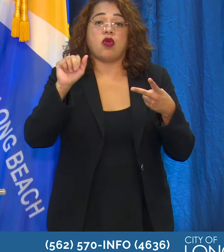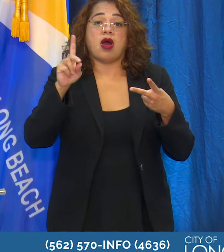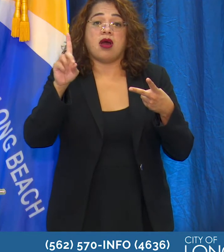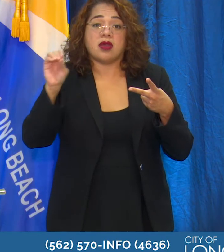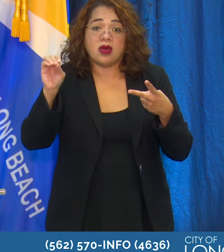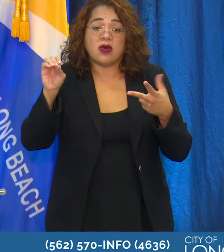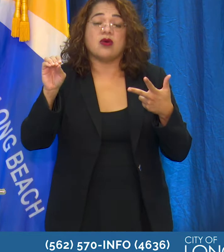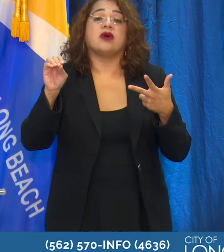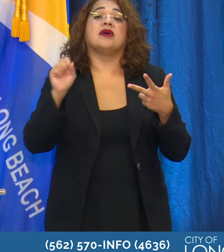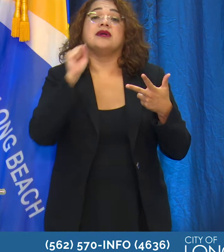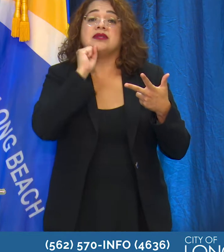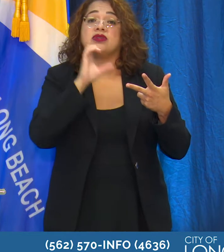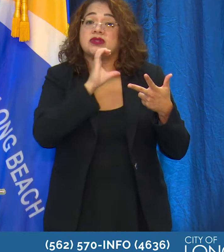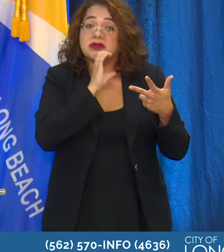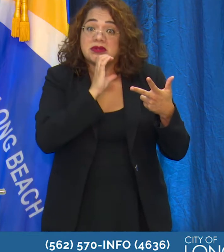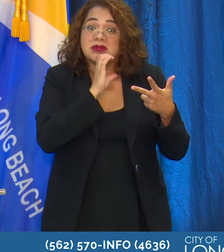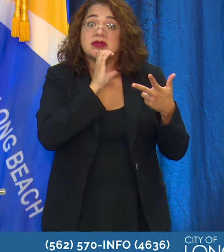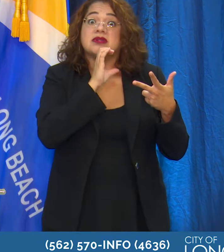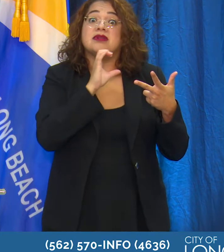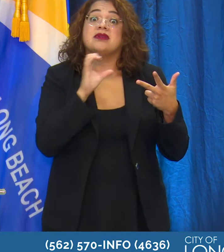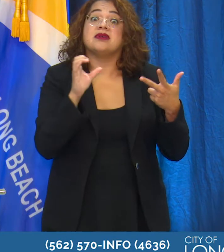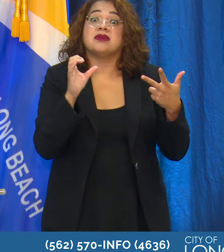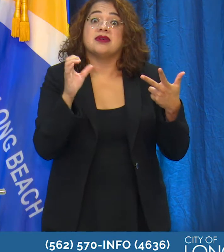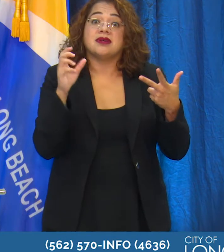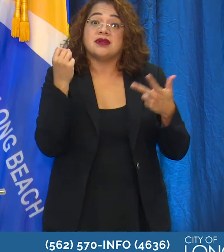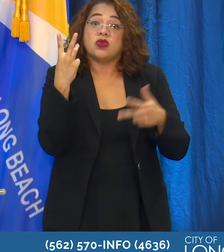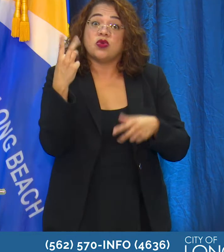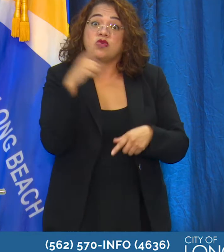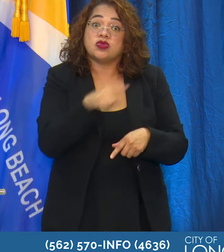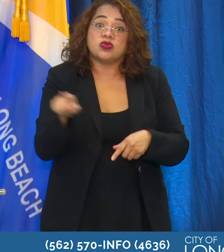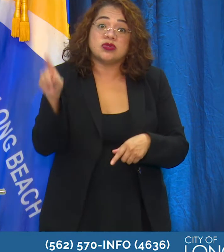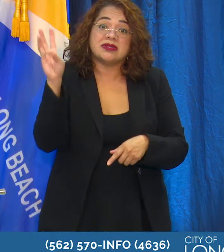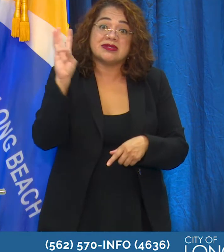These sites are open from 10, or from sorry from noon to 6pm.